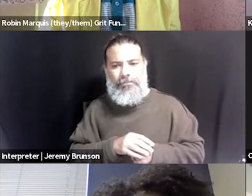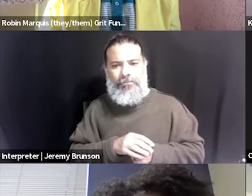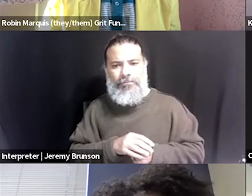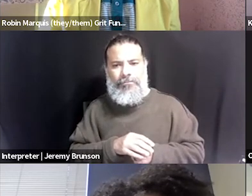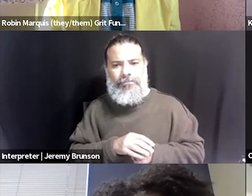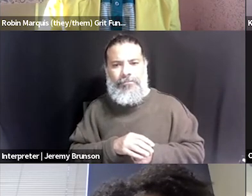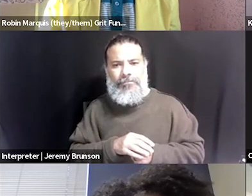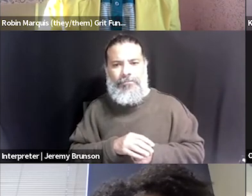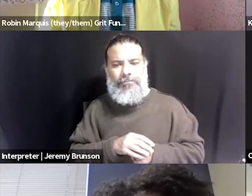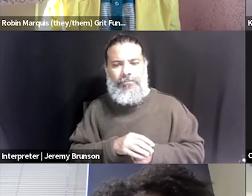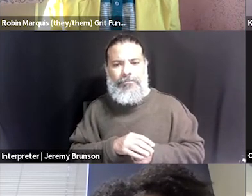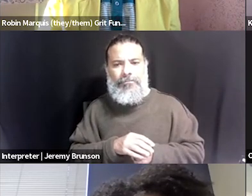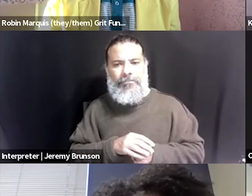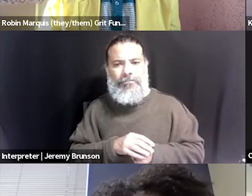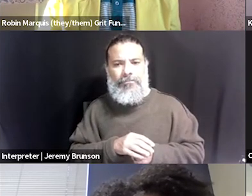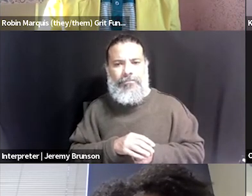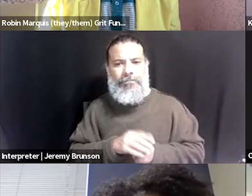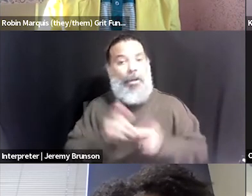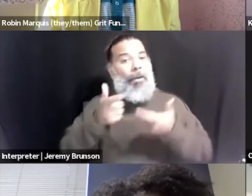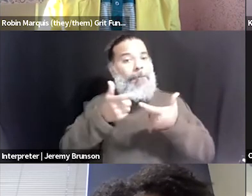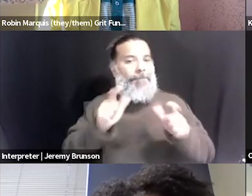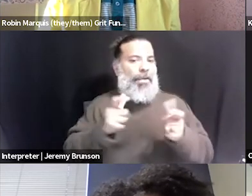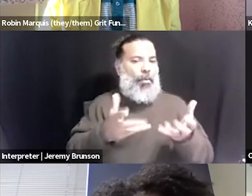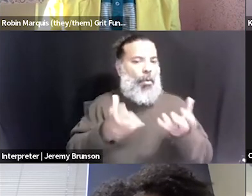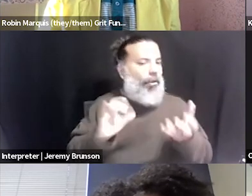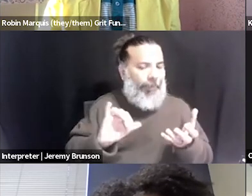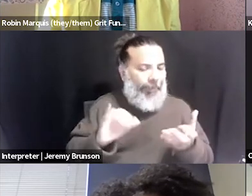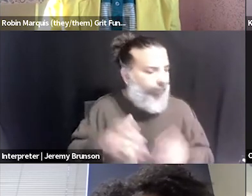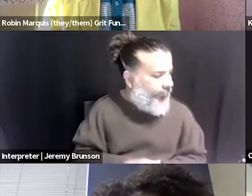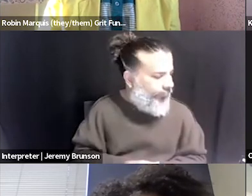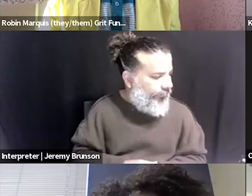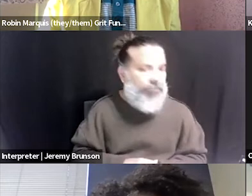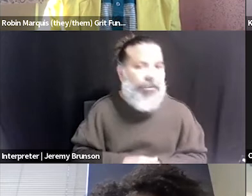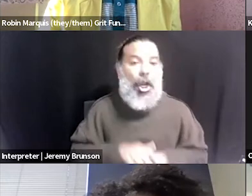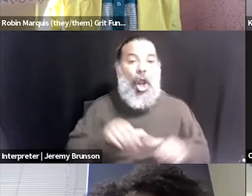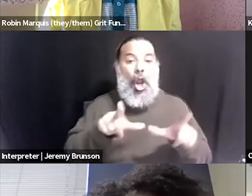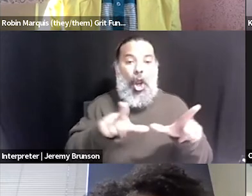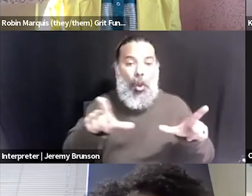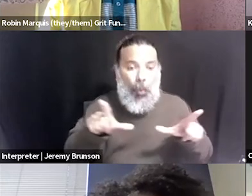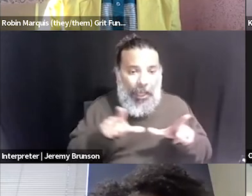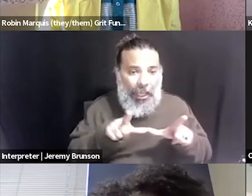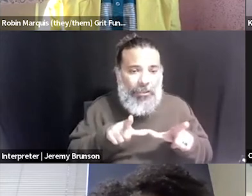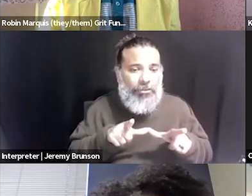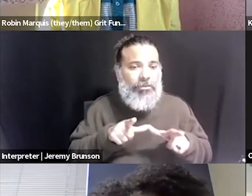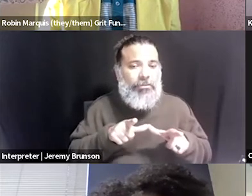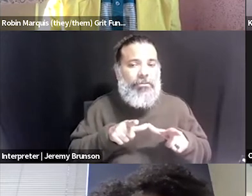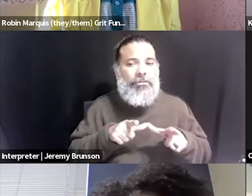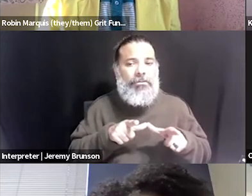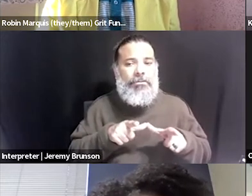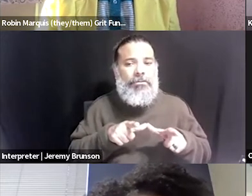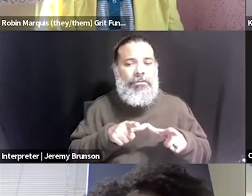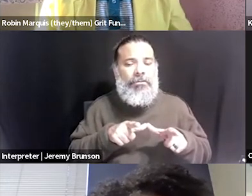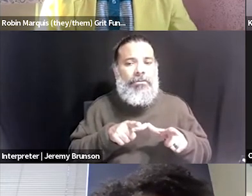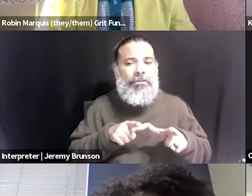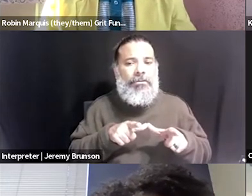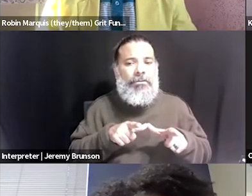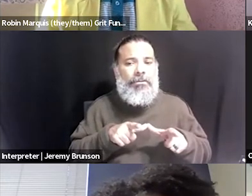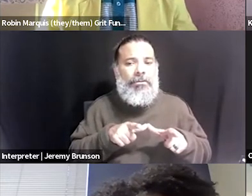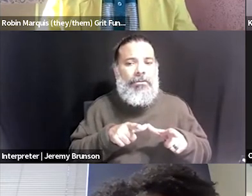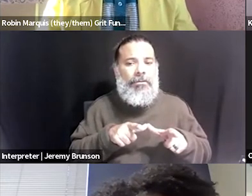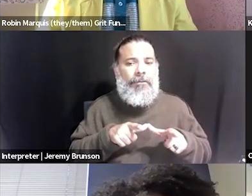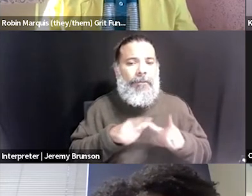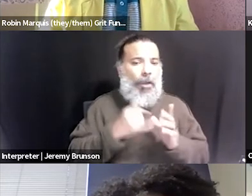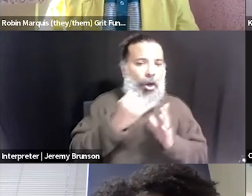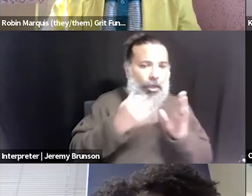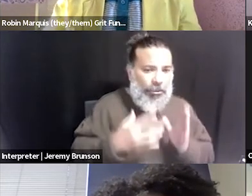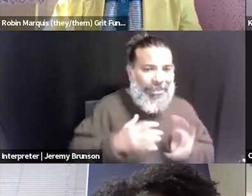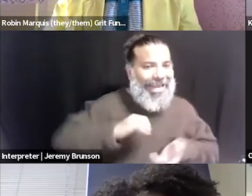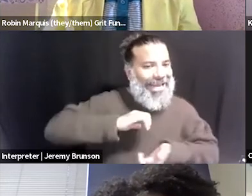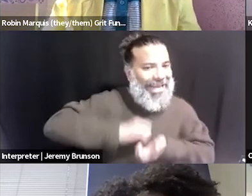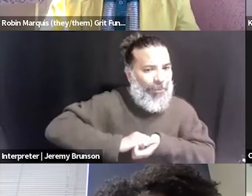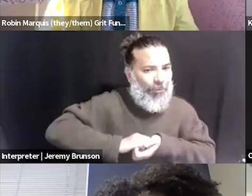big want that we have which is location based artist or collaboration being from Baltimore